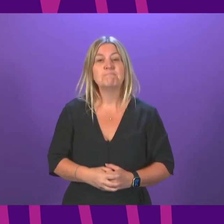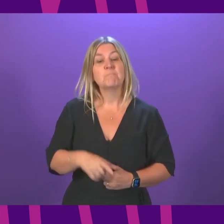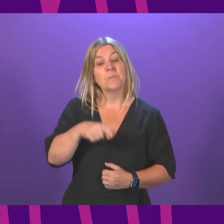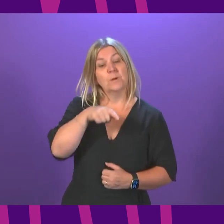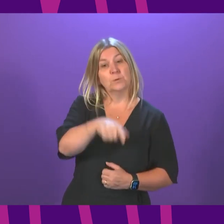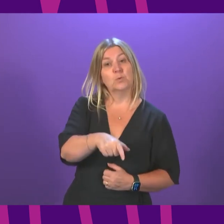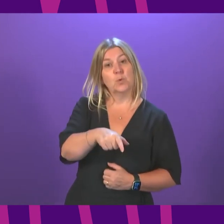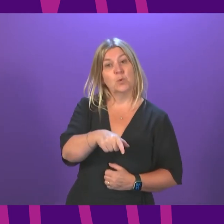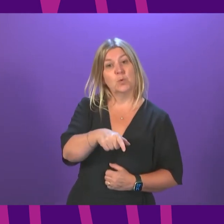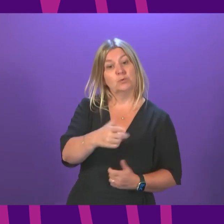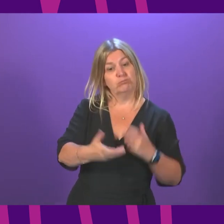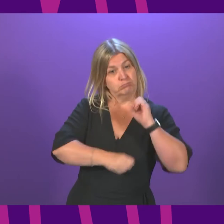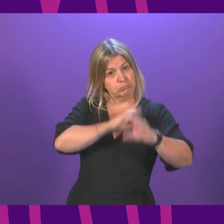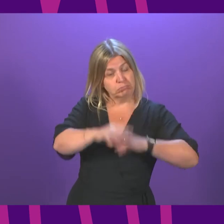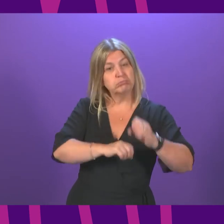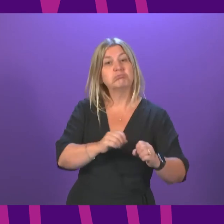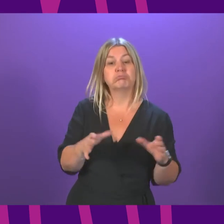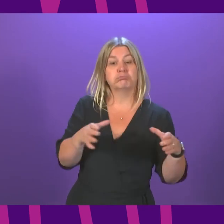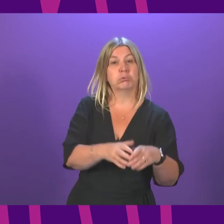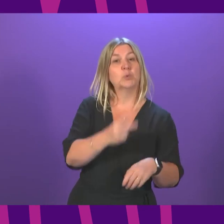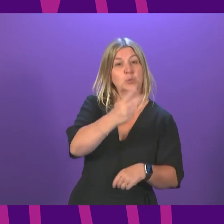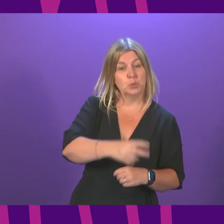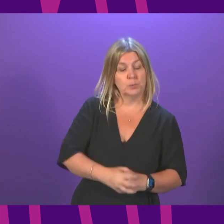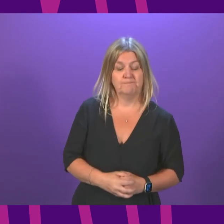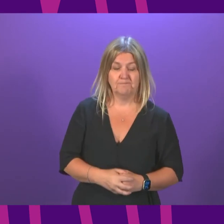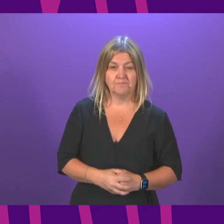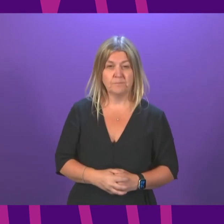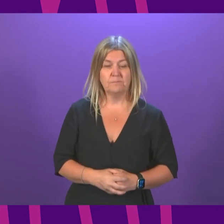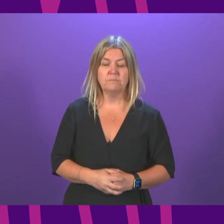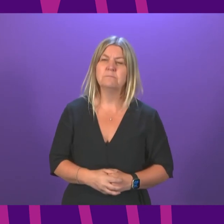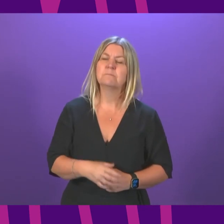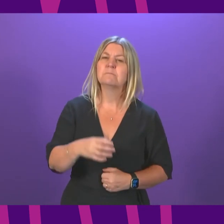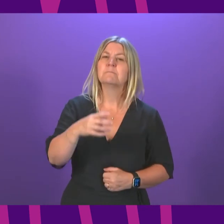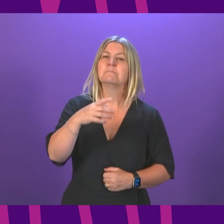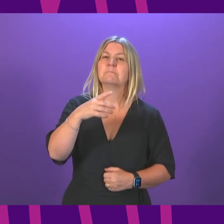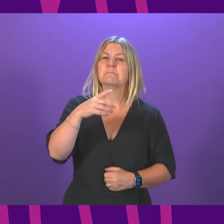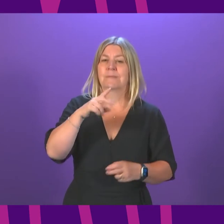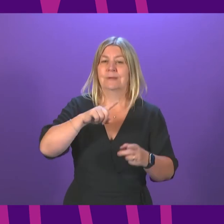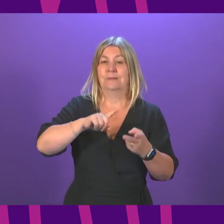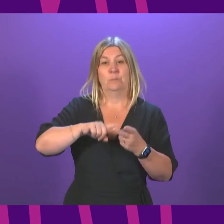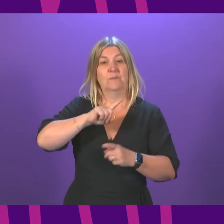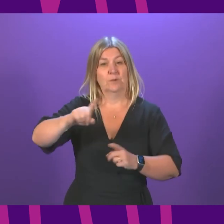Yesterday, Jackie Baillie withdrew an amendment that would have extended temporarily for a